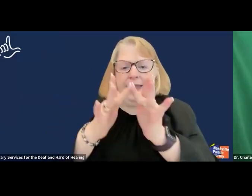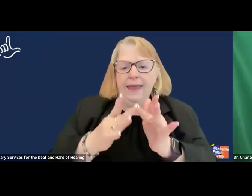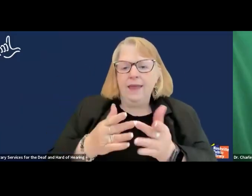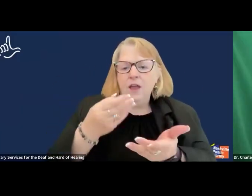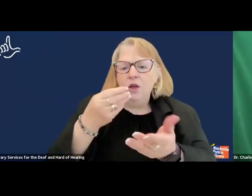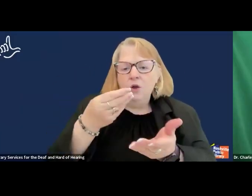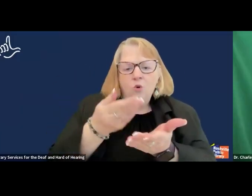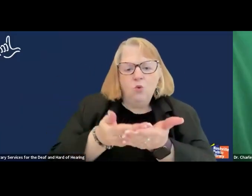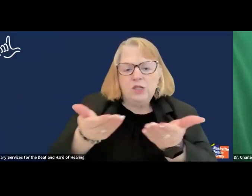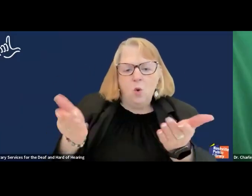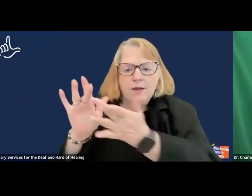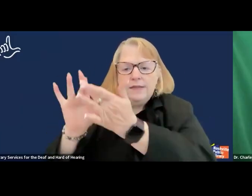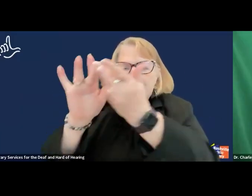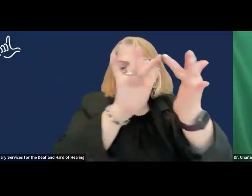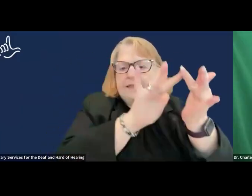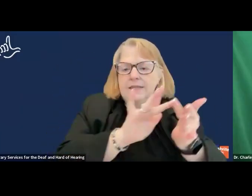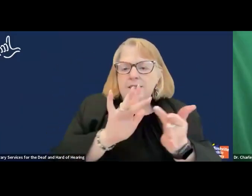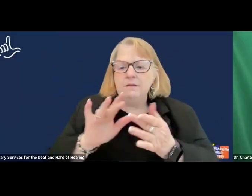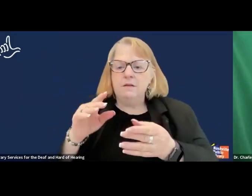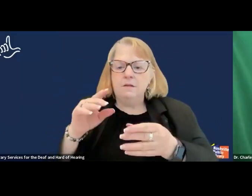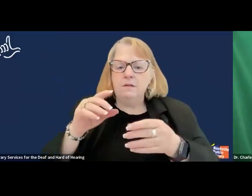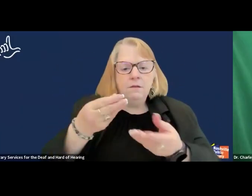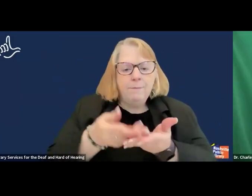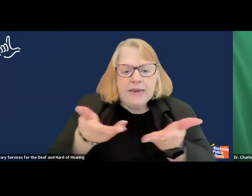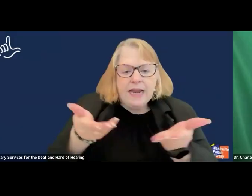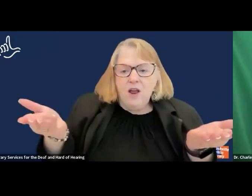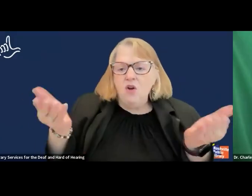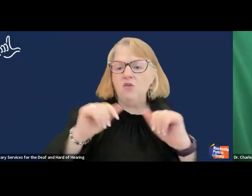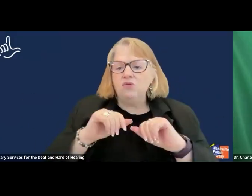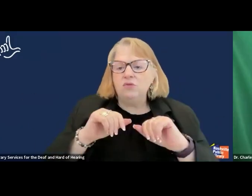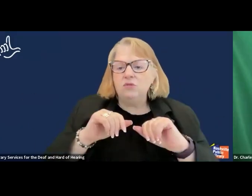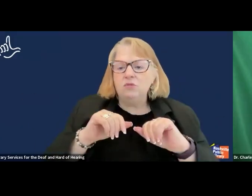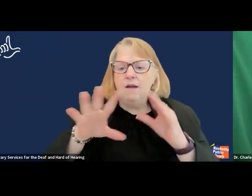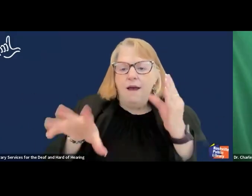that is family centered and provides networking resources and materials.